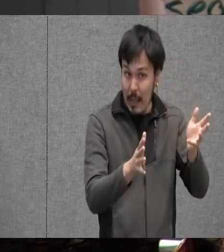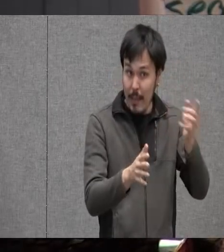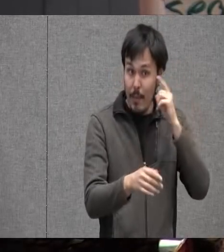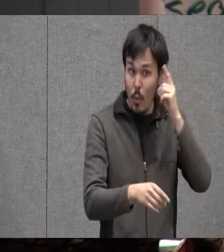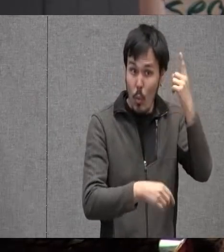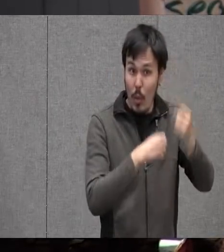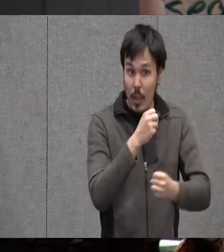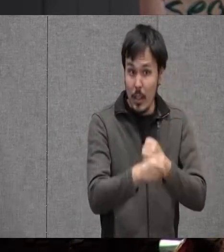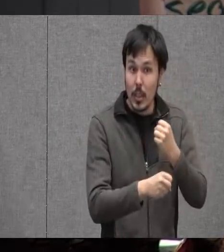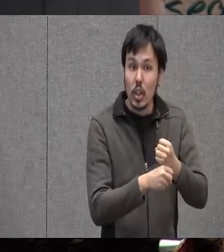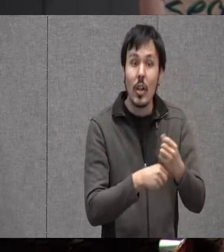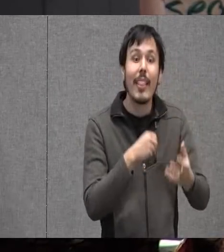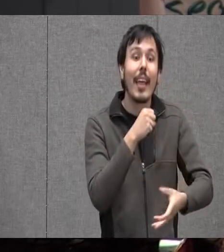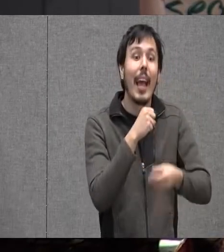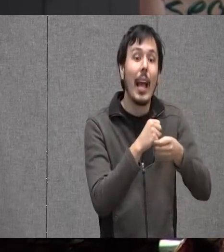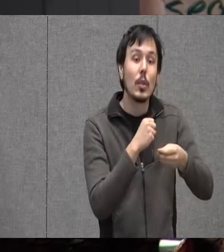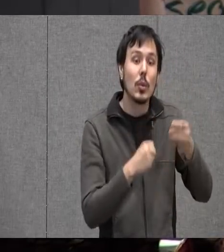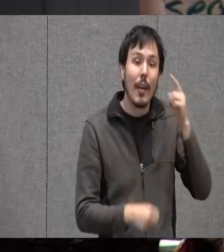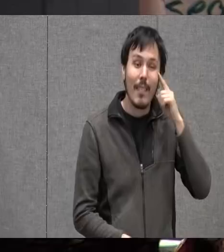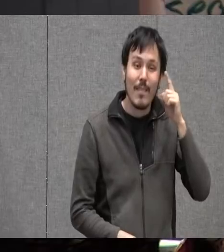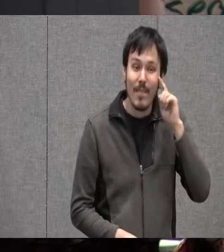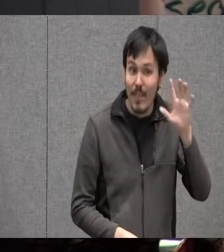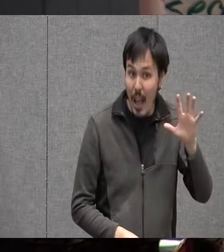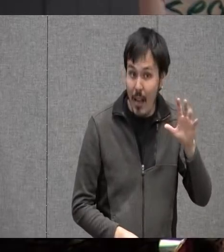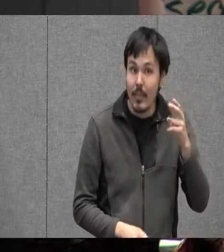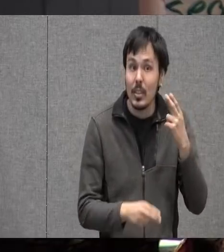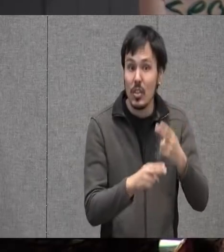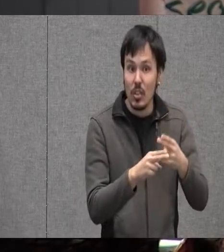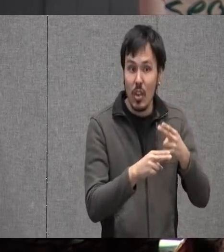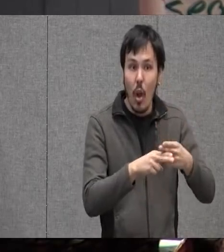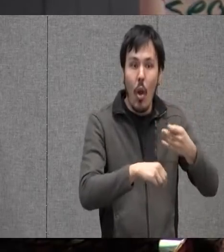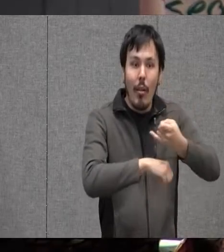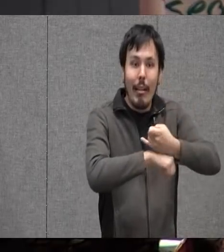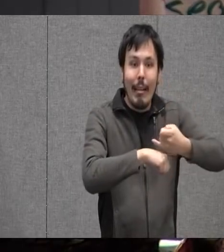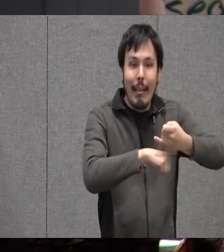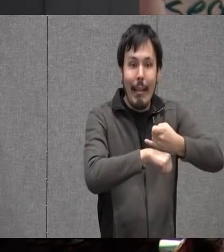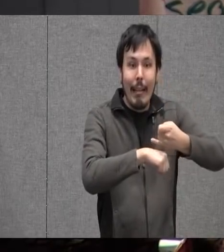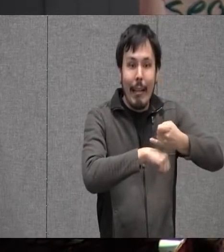"The extra five cents is called interest."